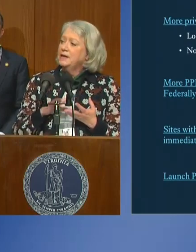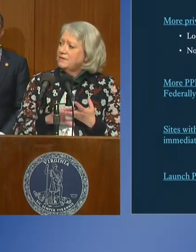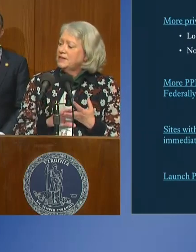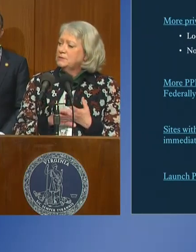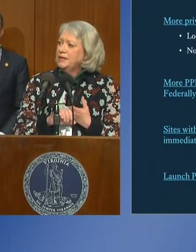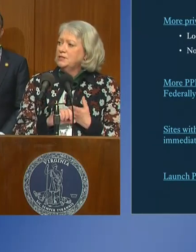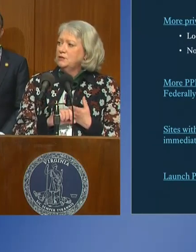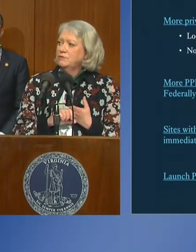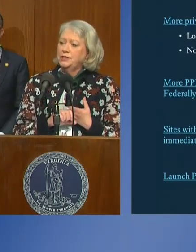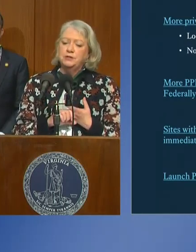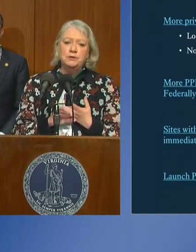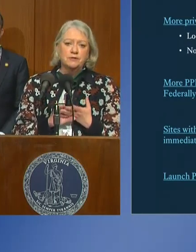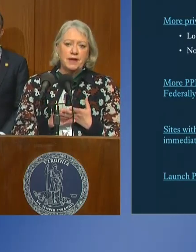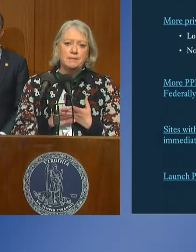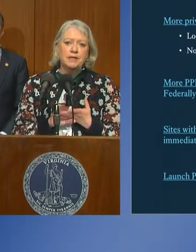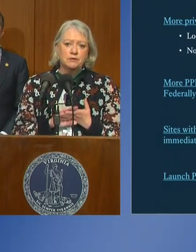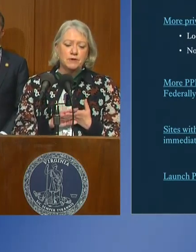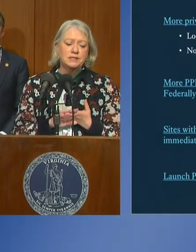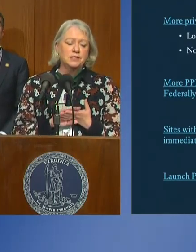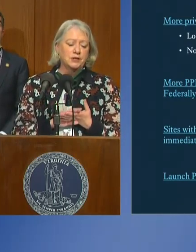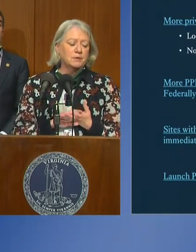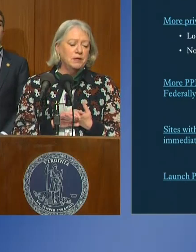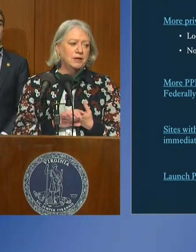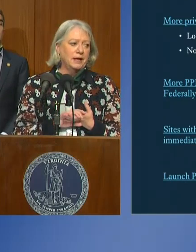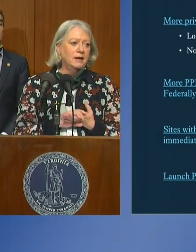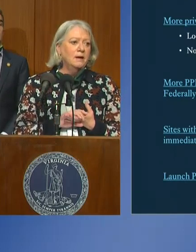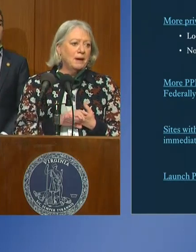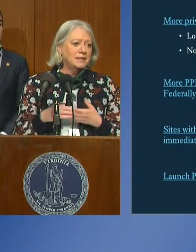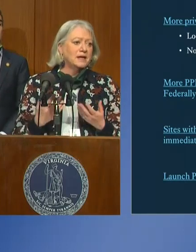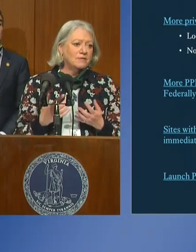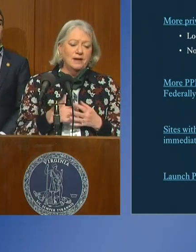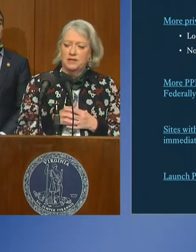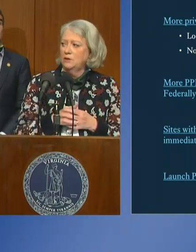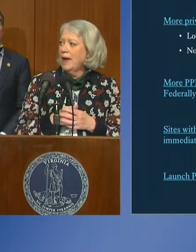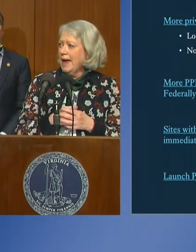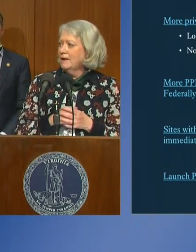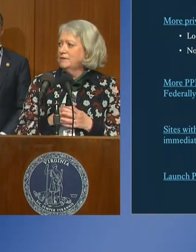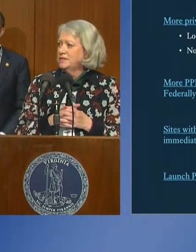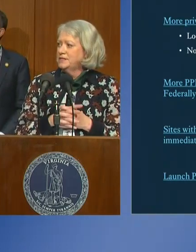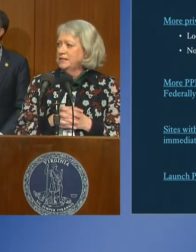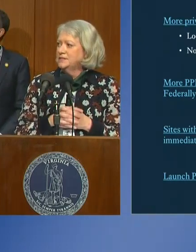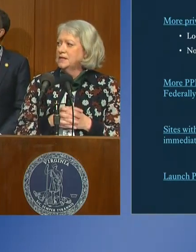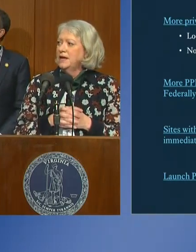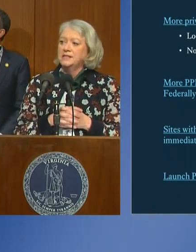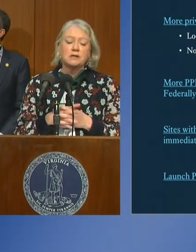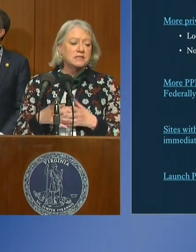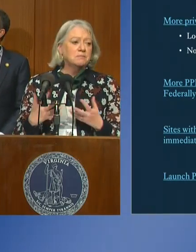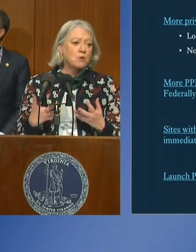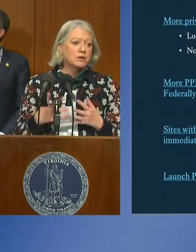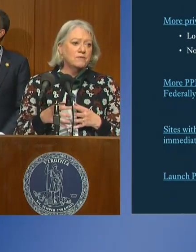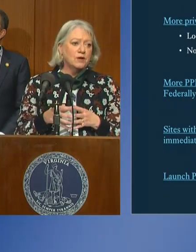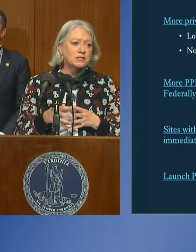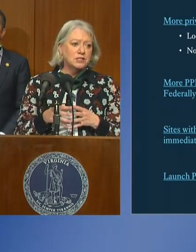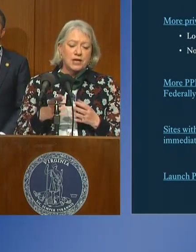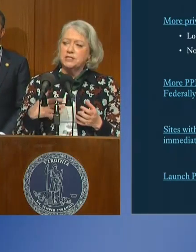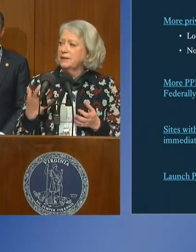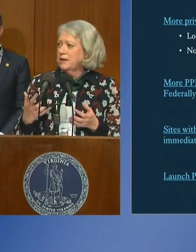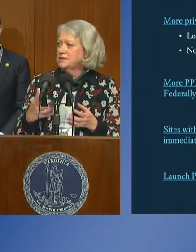NINETEEN OR NOT THERE IS ENOUGH PPE ENOUGH TESTING. AND ENOUGH THINGS WE CAN DO FOR YOU YOUR FAMILY YOUR FRIENDS AND YOUR